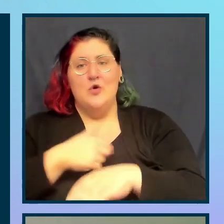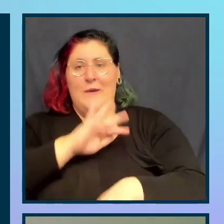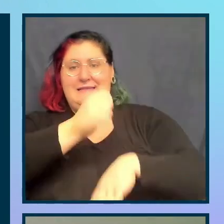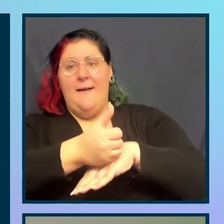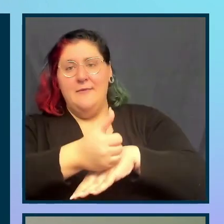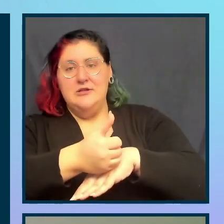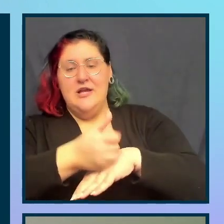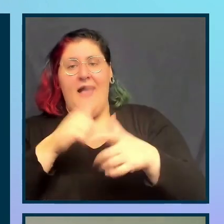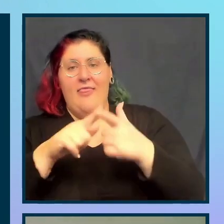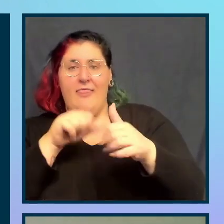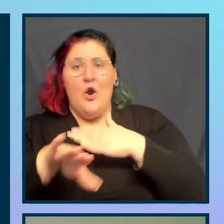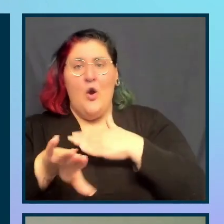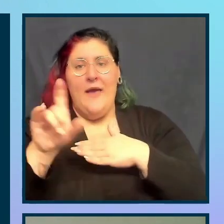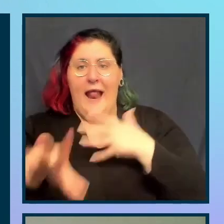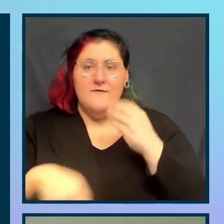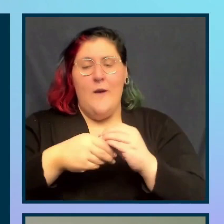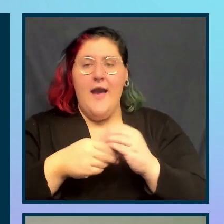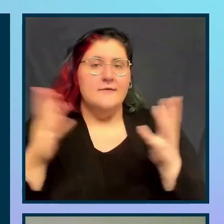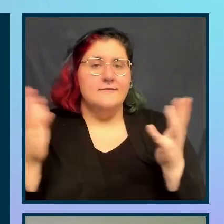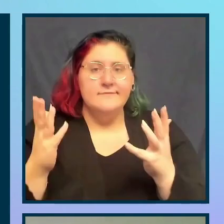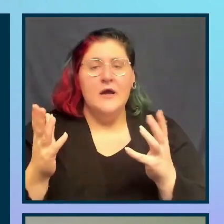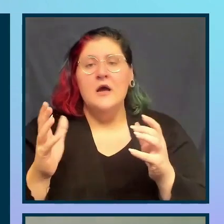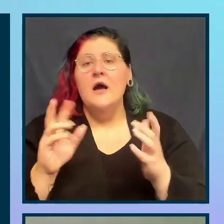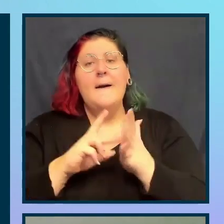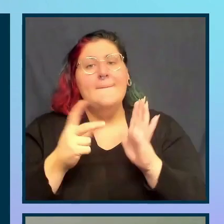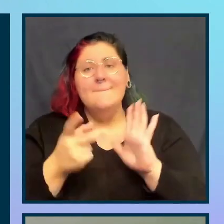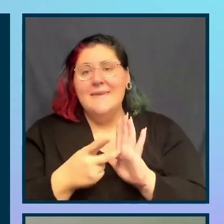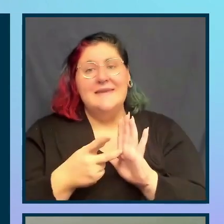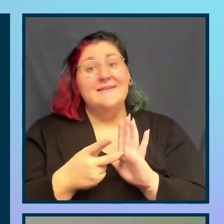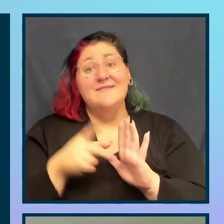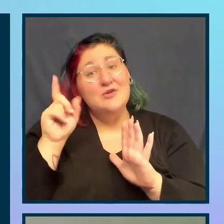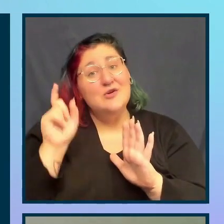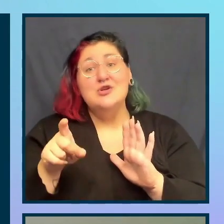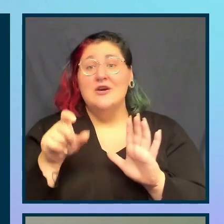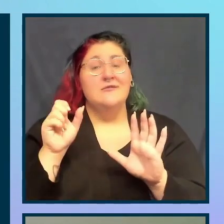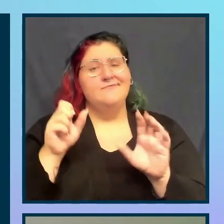detailing what you did will be so, so helpful for anyone who's building something similar later.